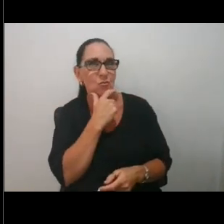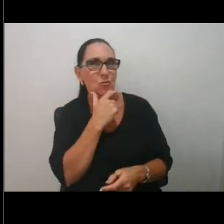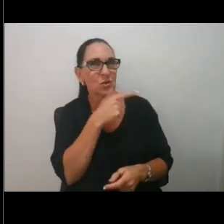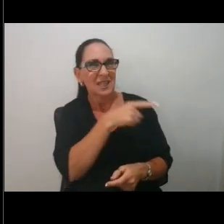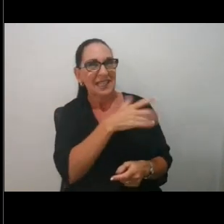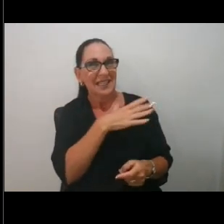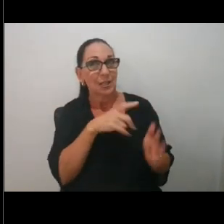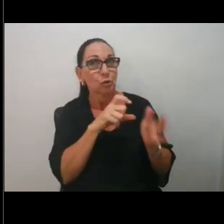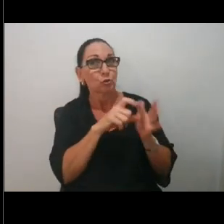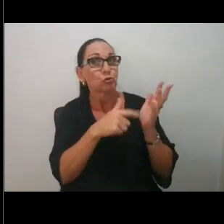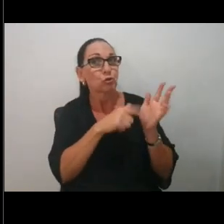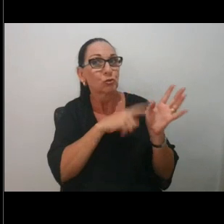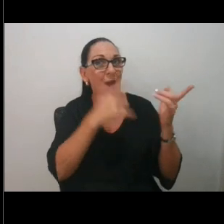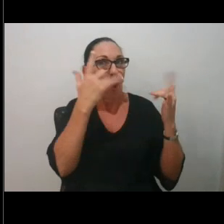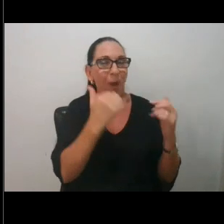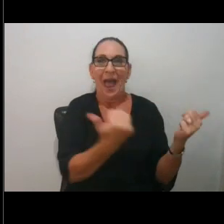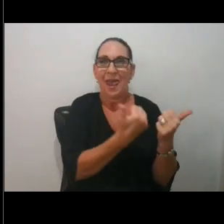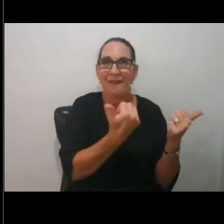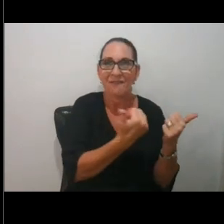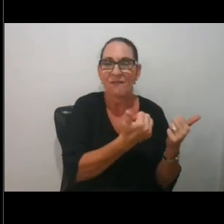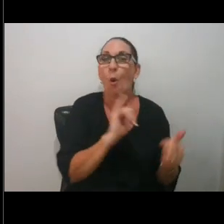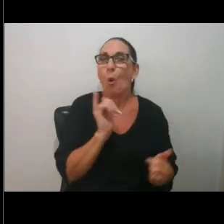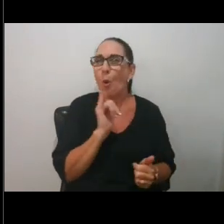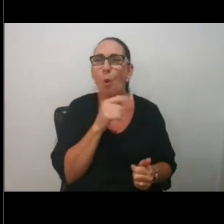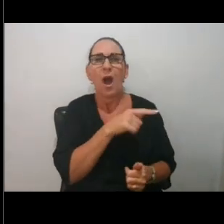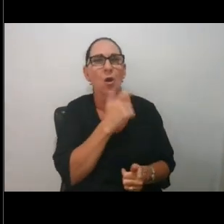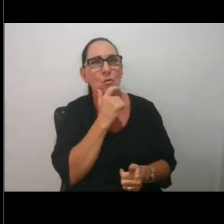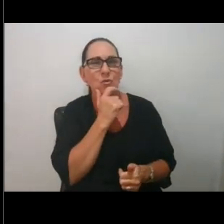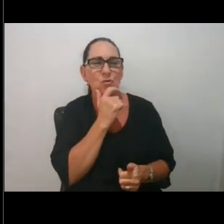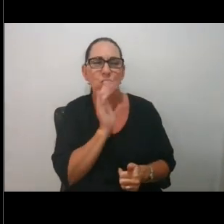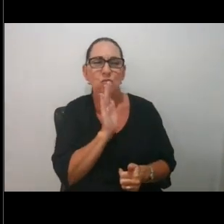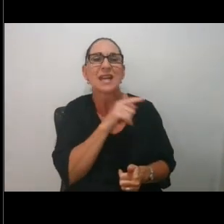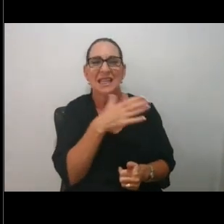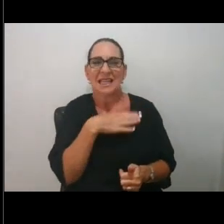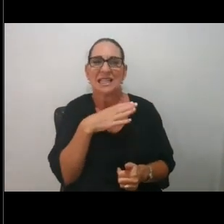whether we think they're in the uh in the legal representation category has really to do with